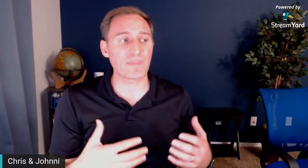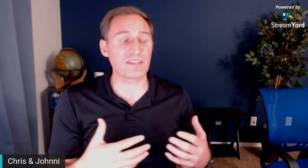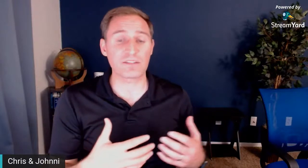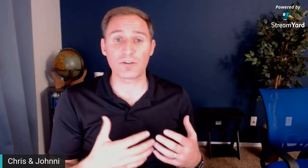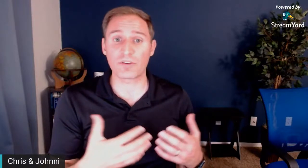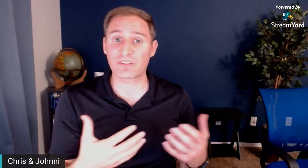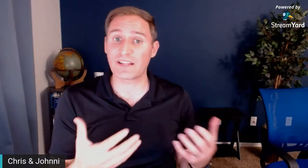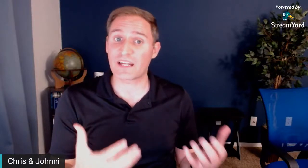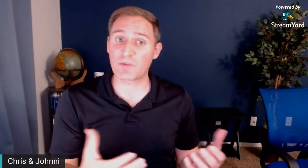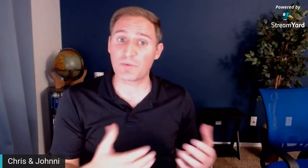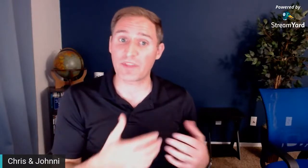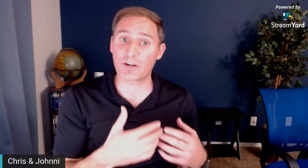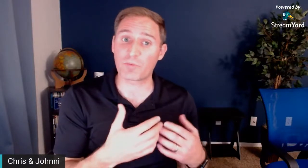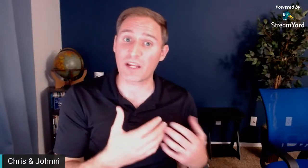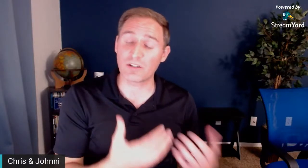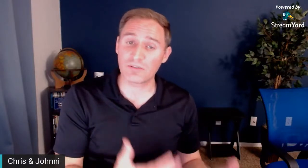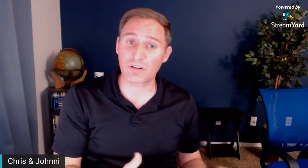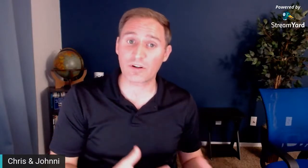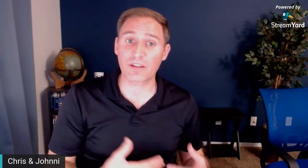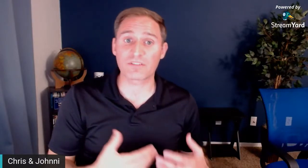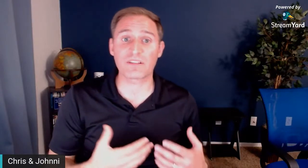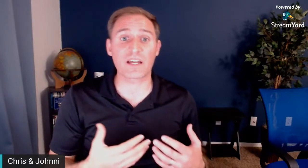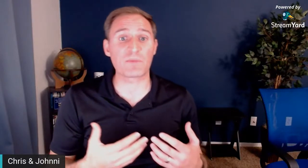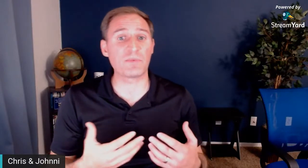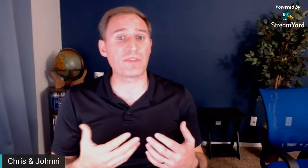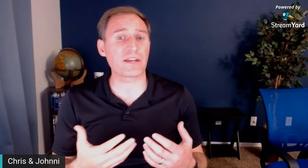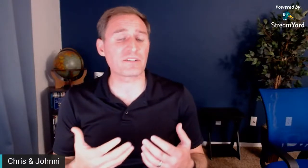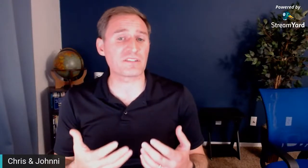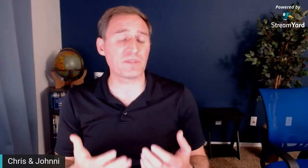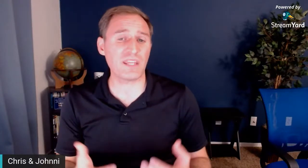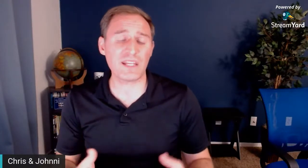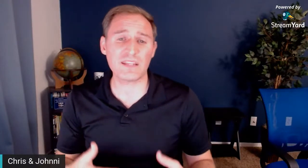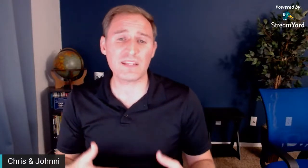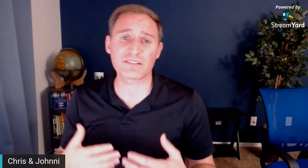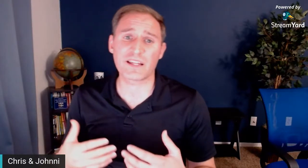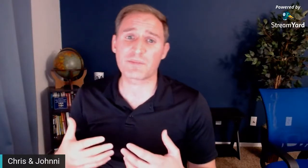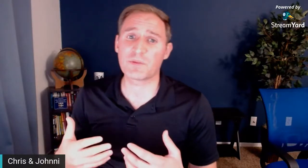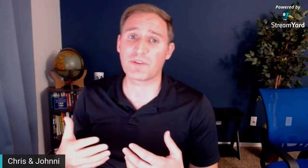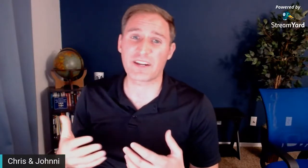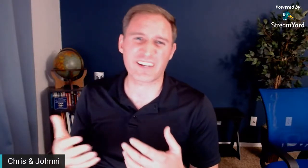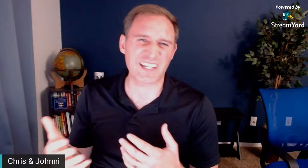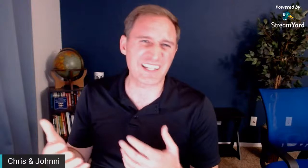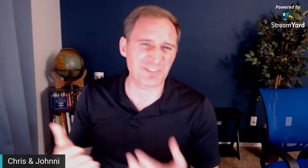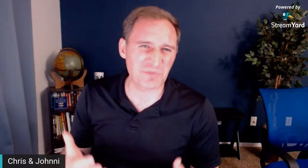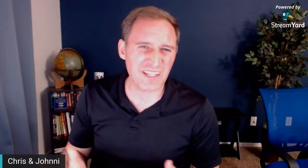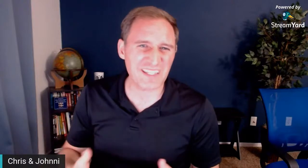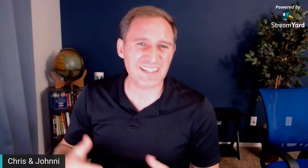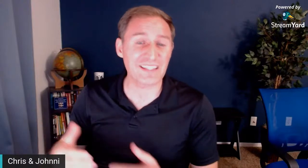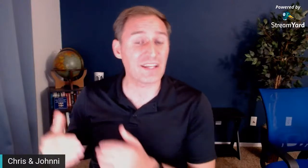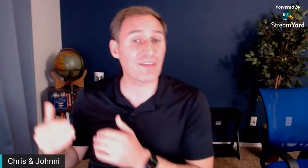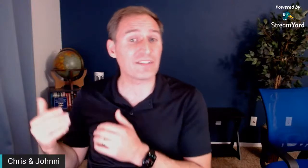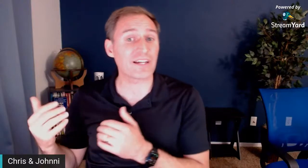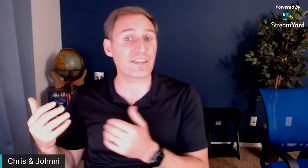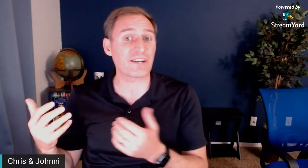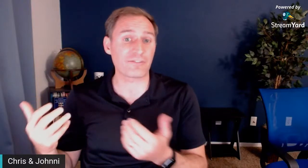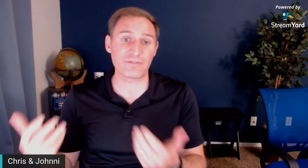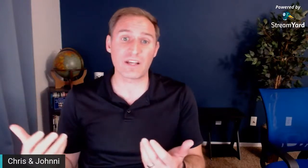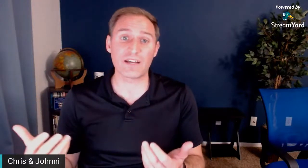and so there's a lot of people that are brand new to learning there's a lot of people that are just beginning there's a lot of people that are kind of intermediate and then you have a lot that are